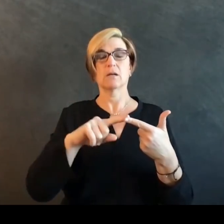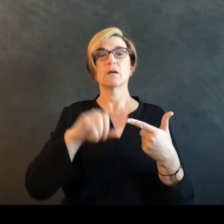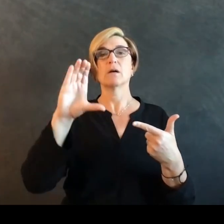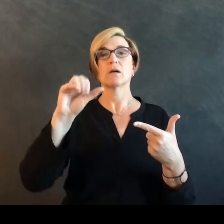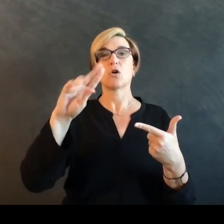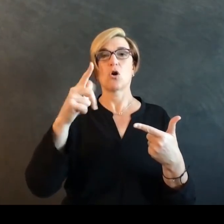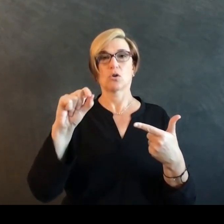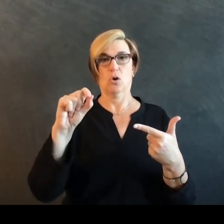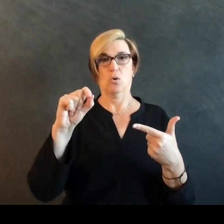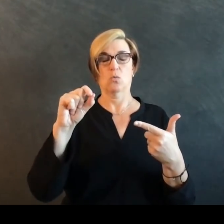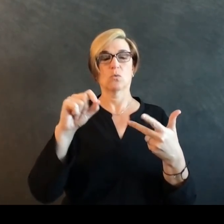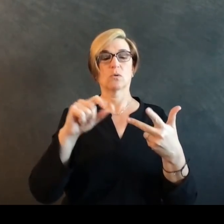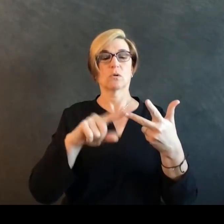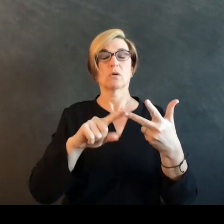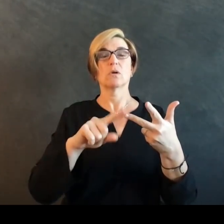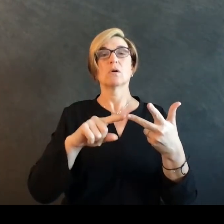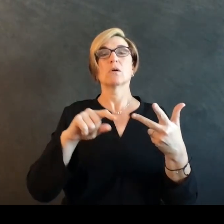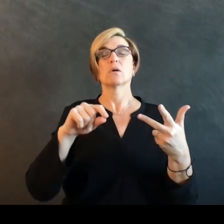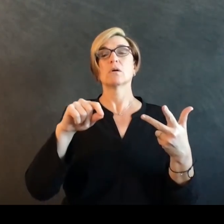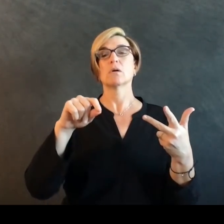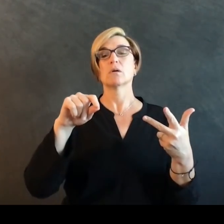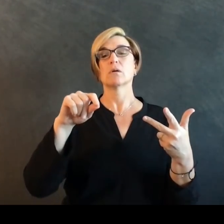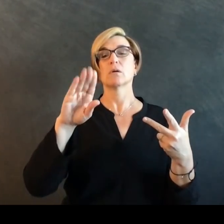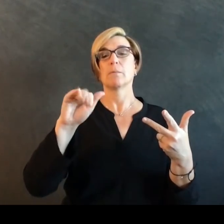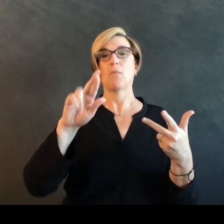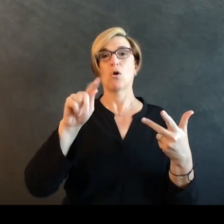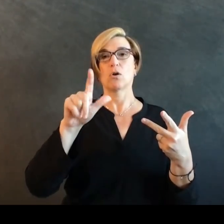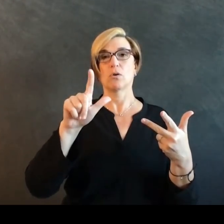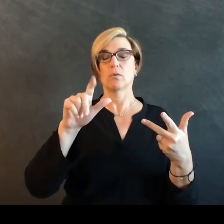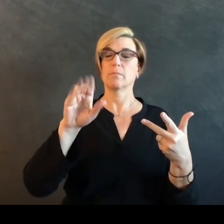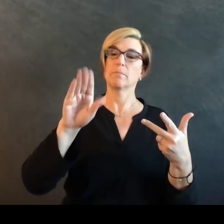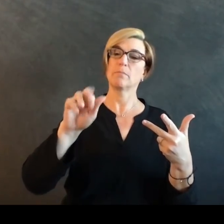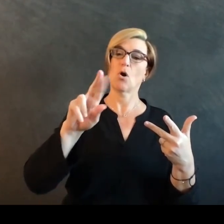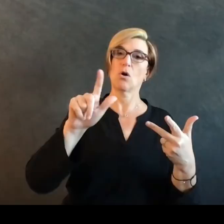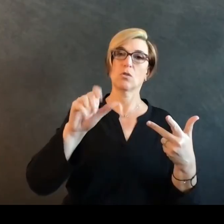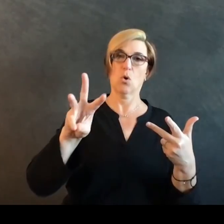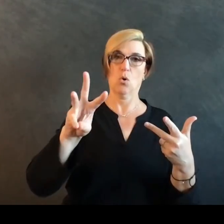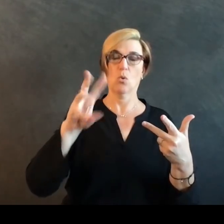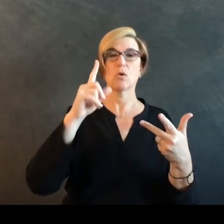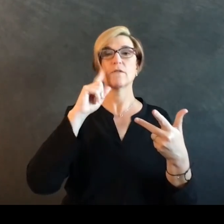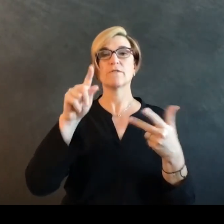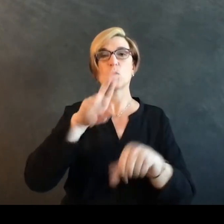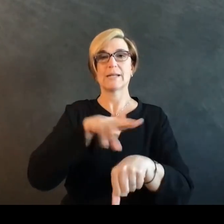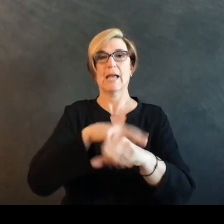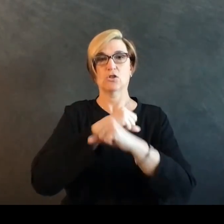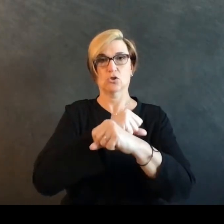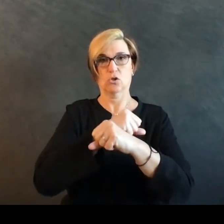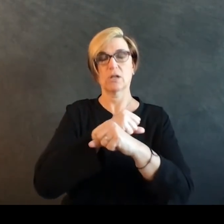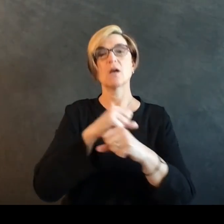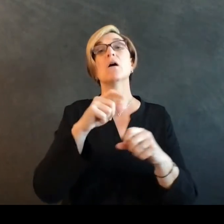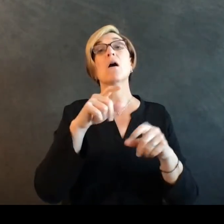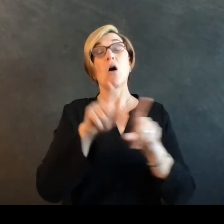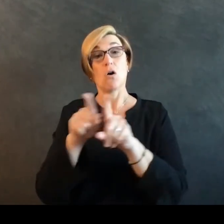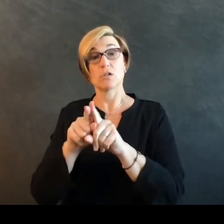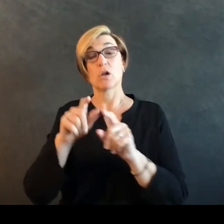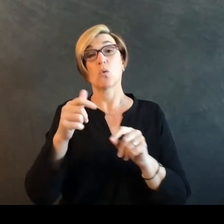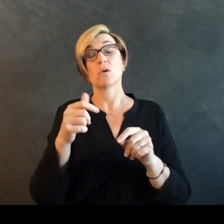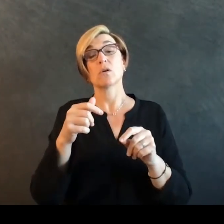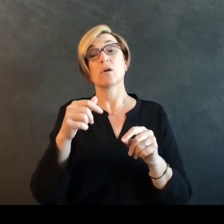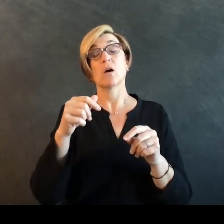Weinberg will handle the national security and there'll be three law firms which will announce shortly that will be working in each one of those sectors and